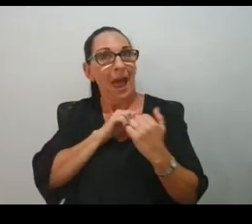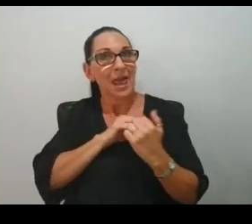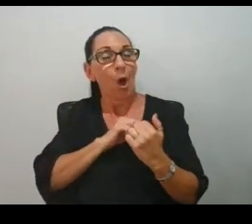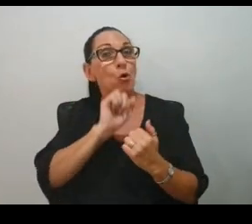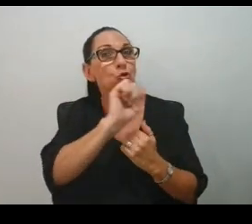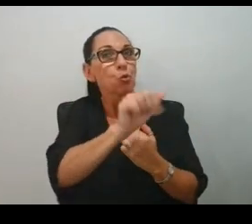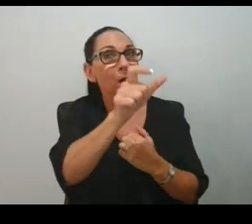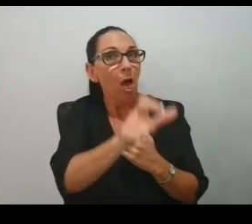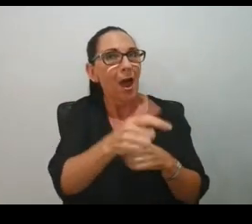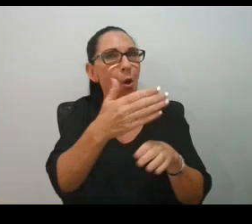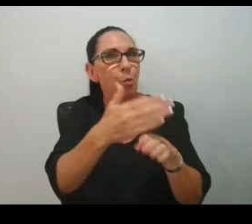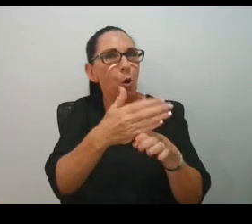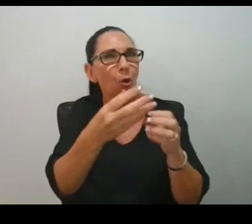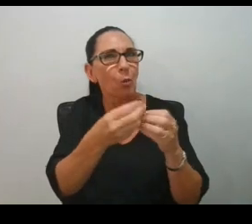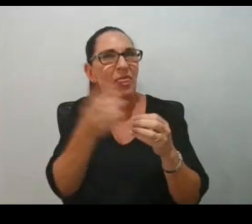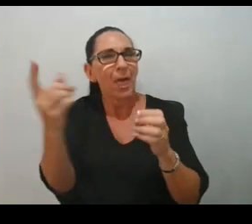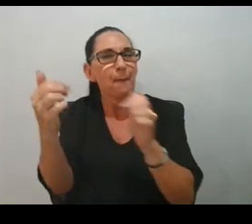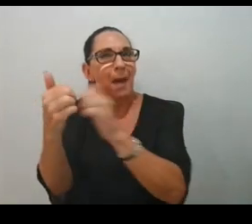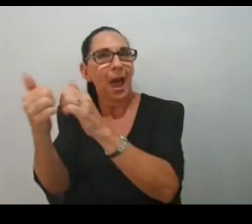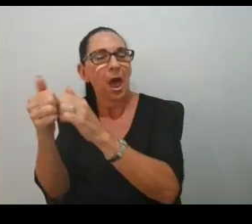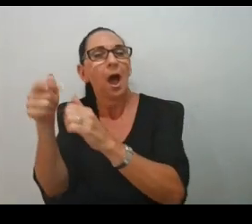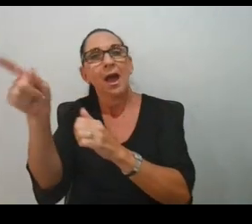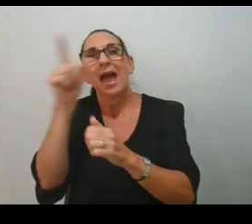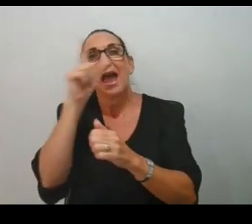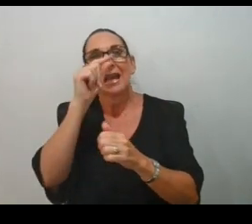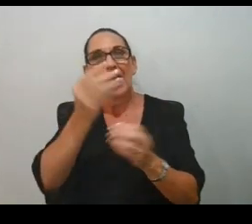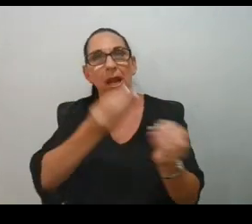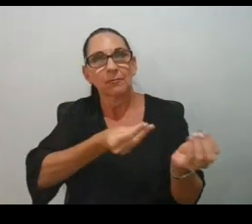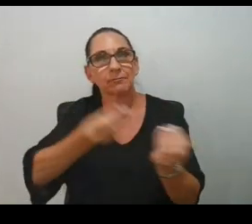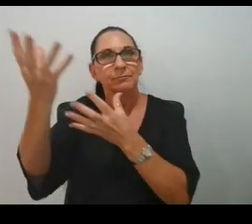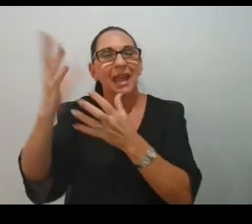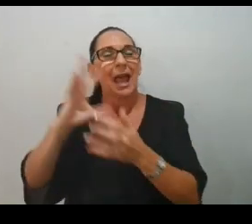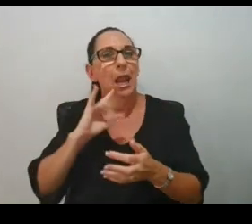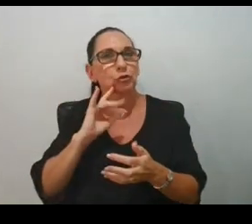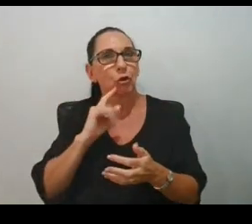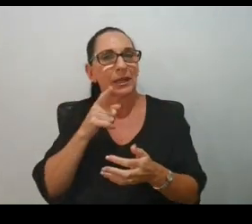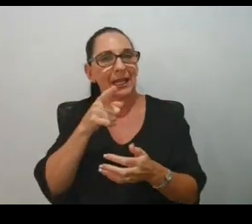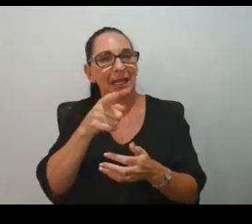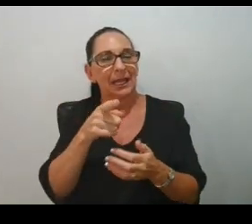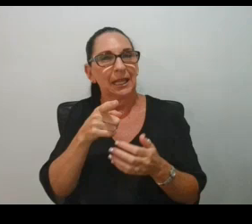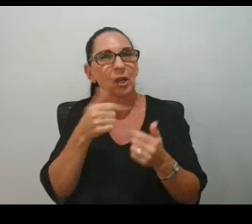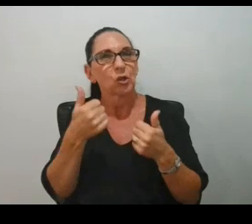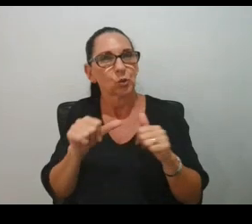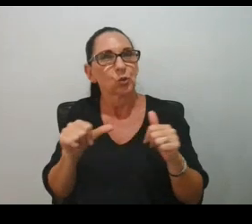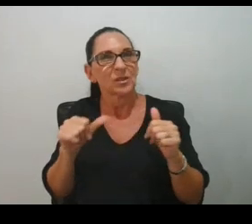can lodge up the application electronically using one of our software things called Grants Online